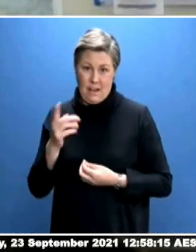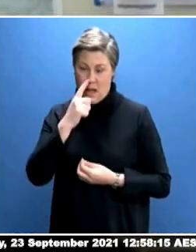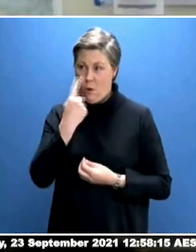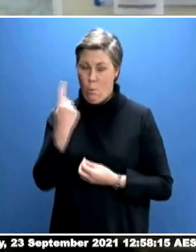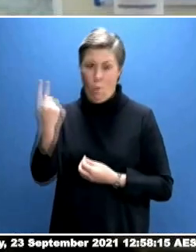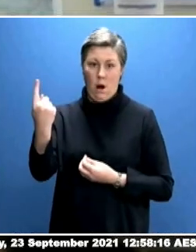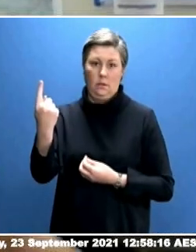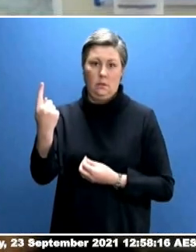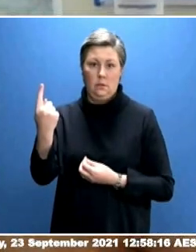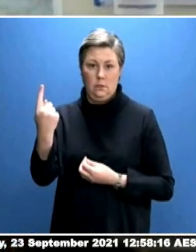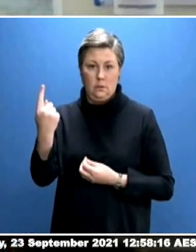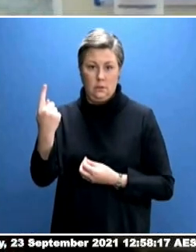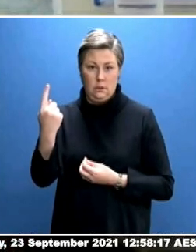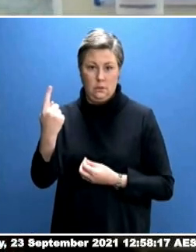Quite often consultation is welcomed.